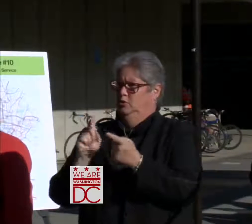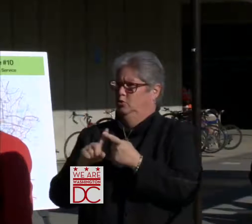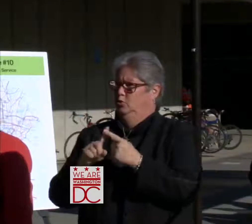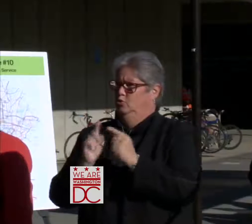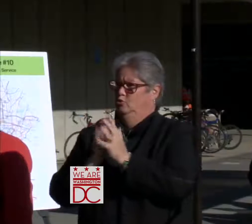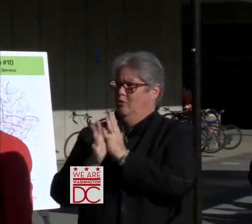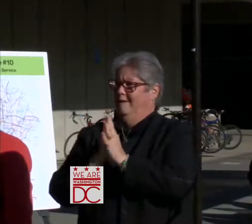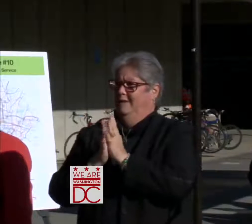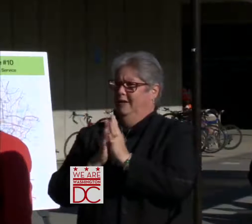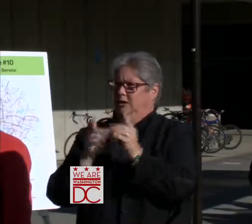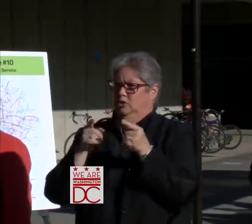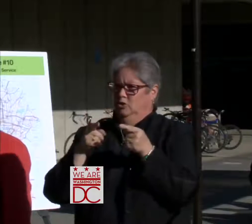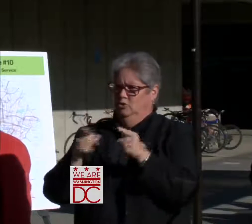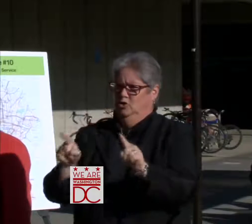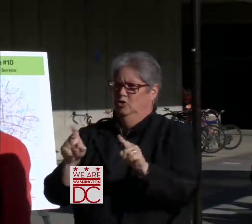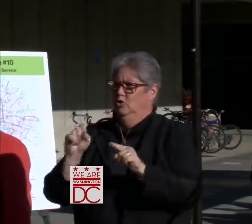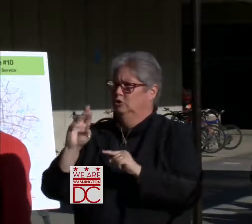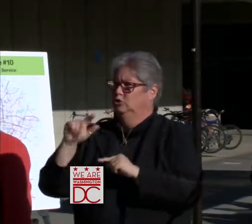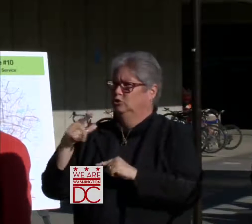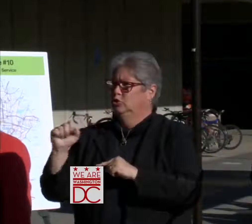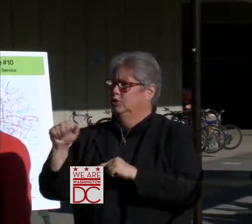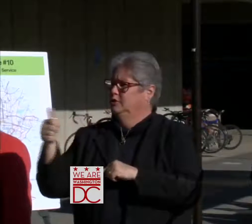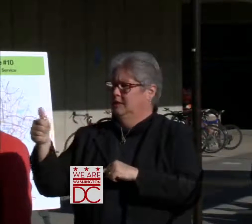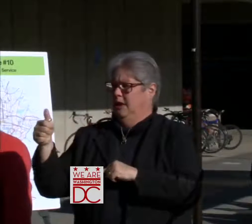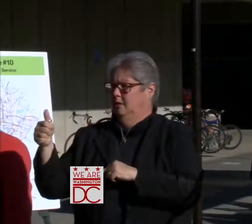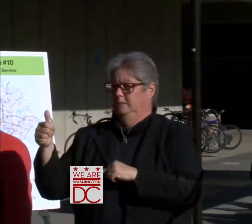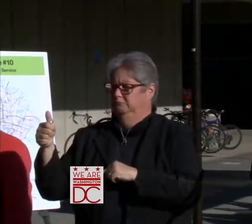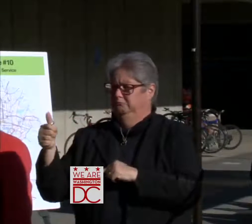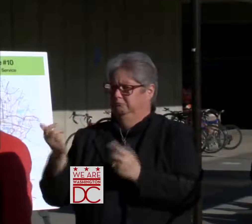PATTERNS DURING SURGE 10.